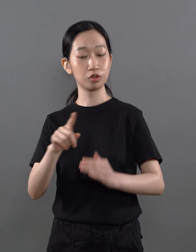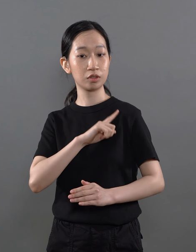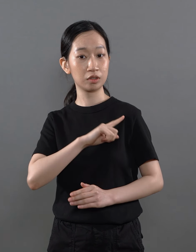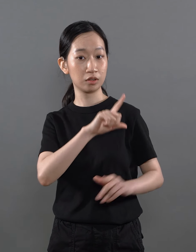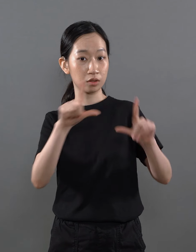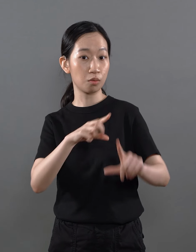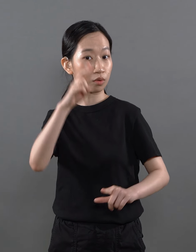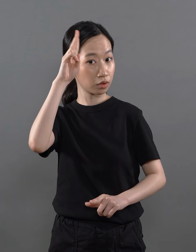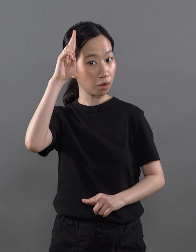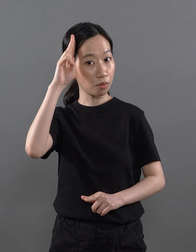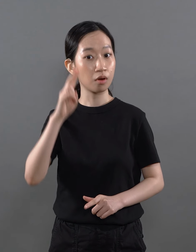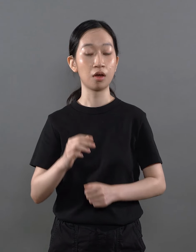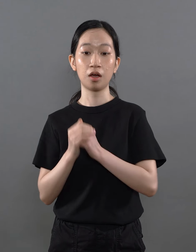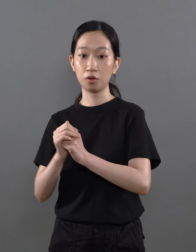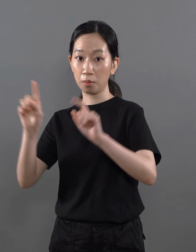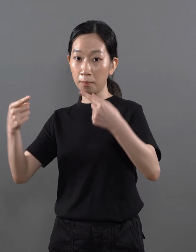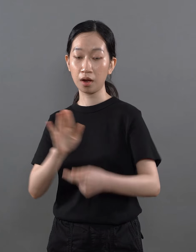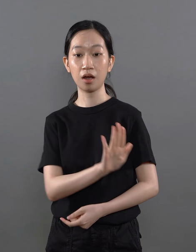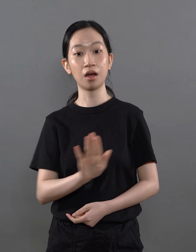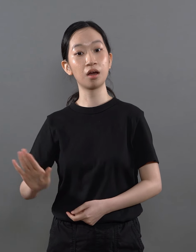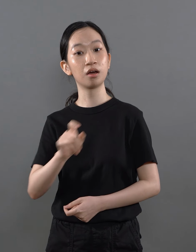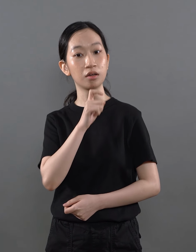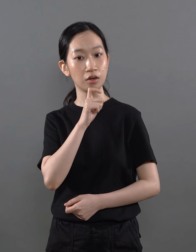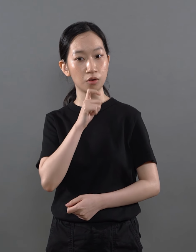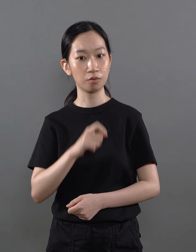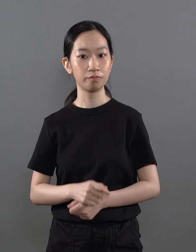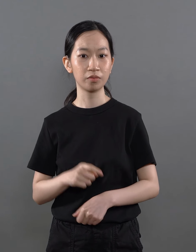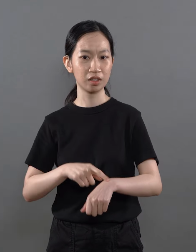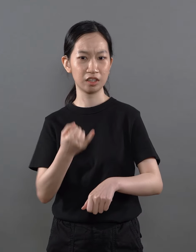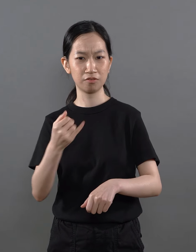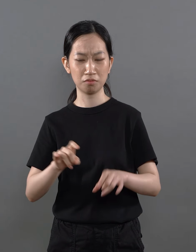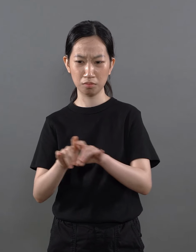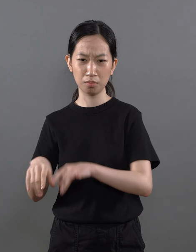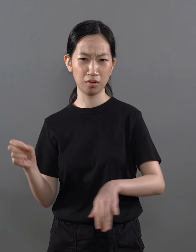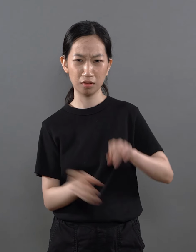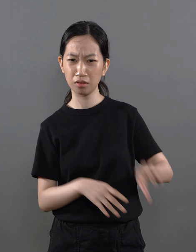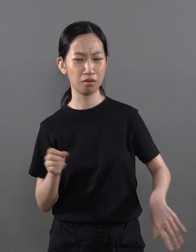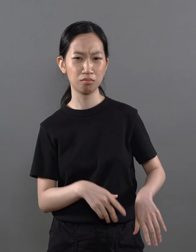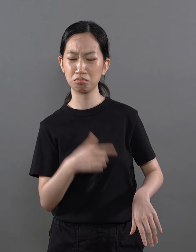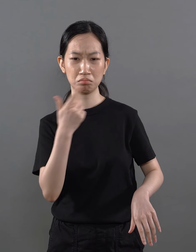with their own rhythms and a distinctive set of customs and festivals At times I’m reluctant to throw things away